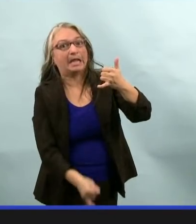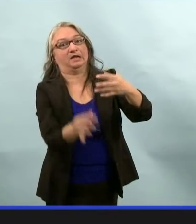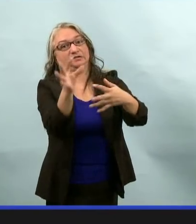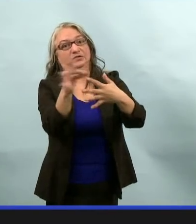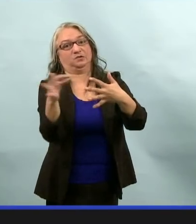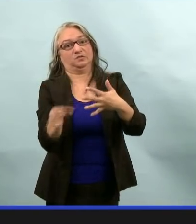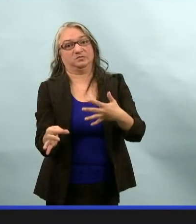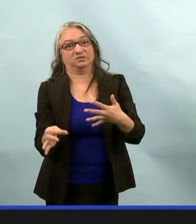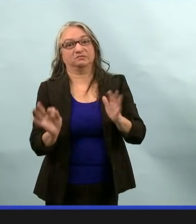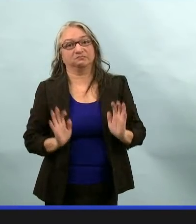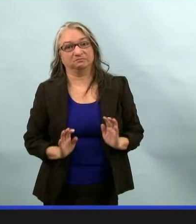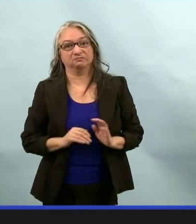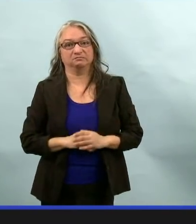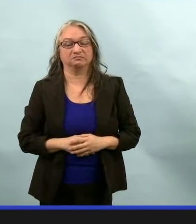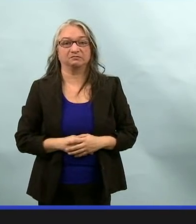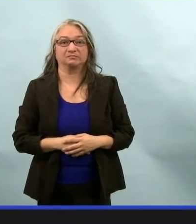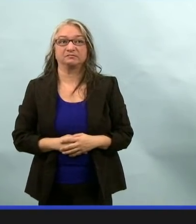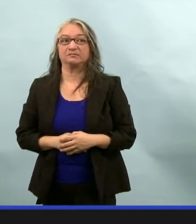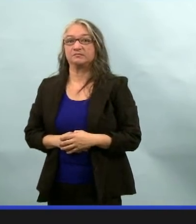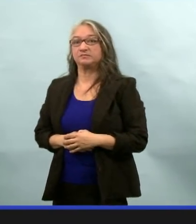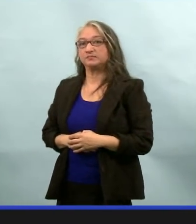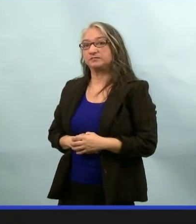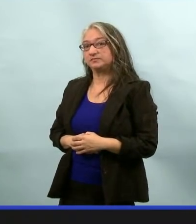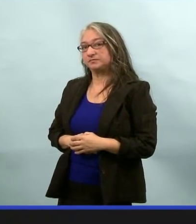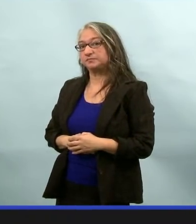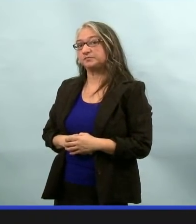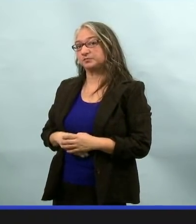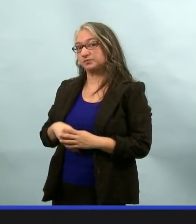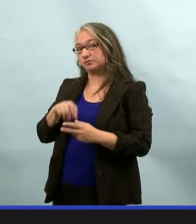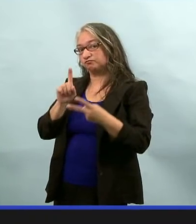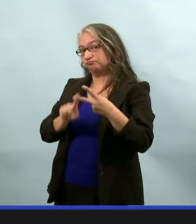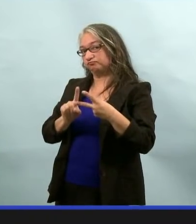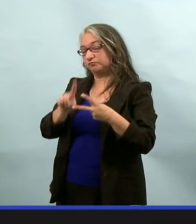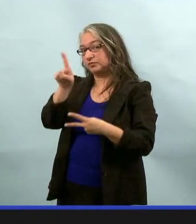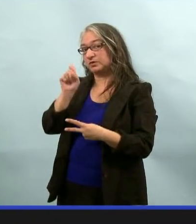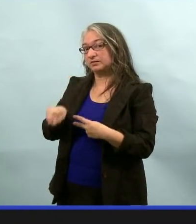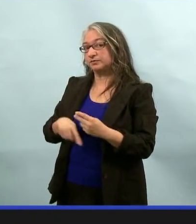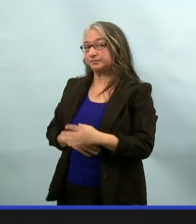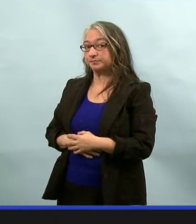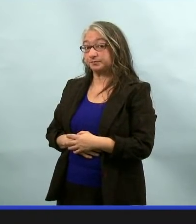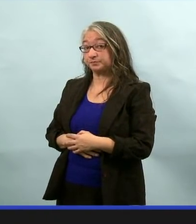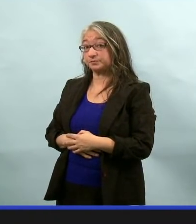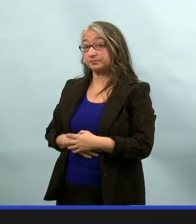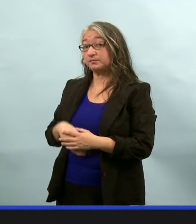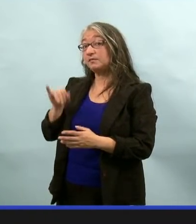perfect and even if you can increase the capacity some doctors tell us it does affect the services